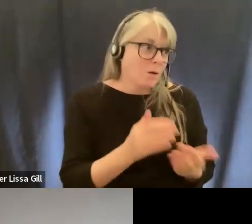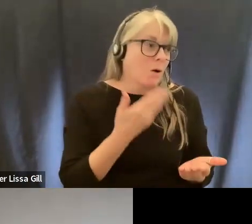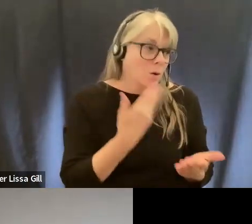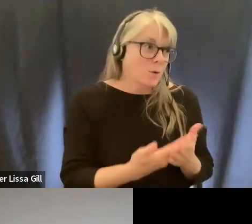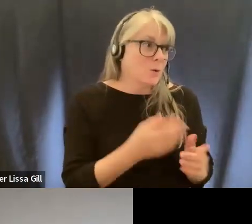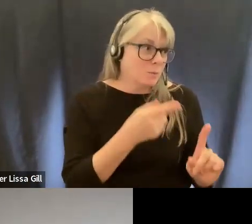And now we have, Sherry Crane with Governor's Office of Elderly Affairs.